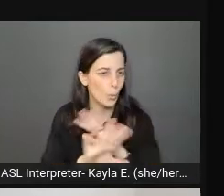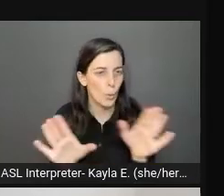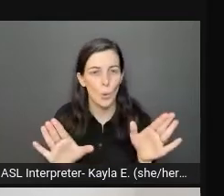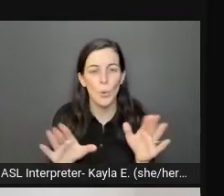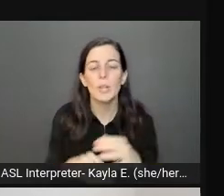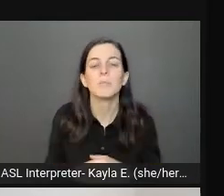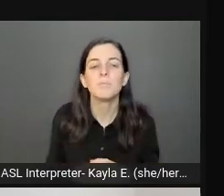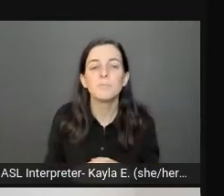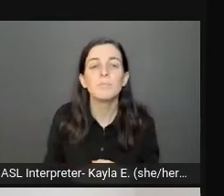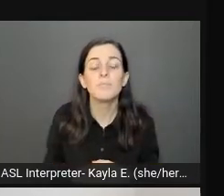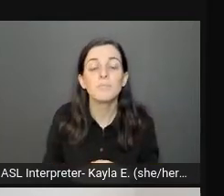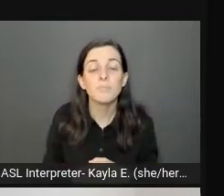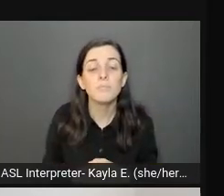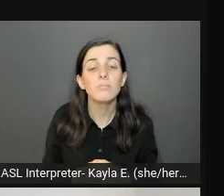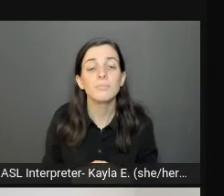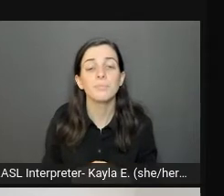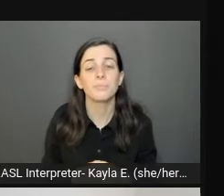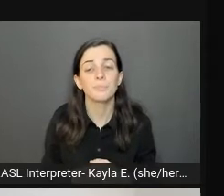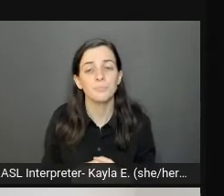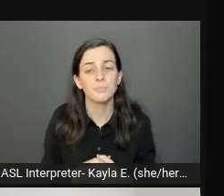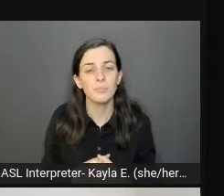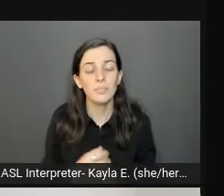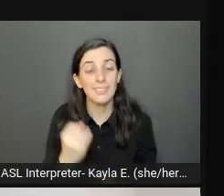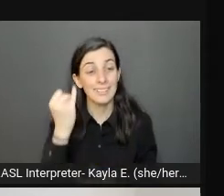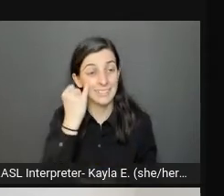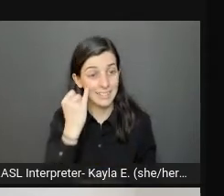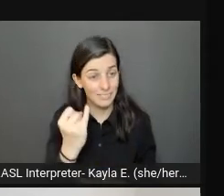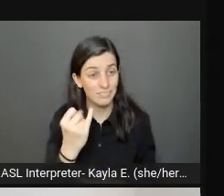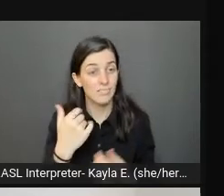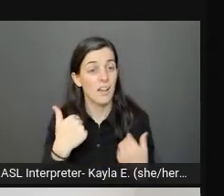If I deep dive or dive a little deeper into the definition